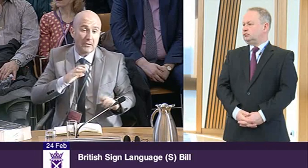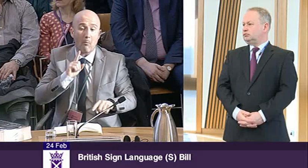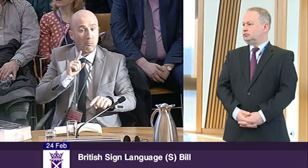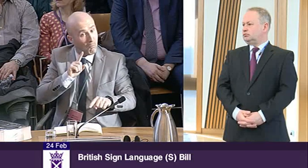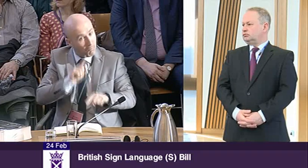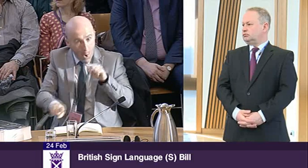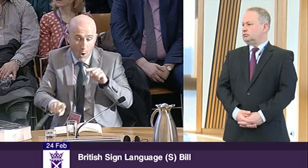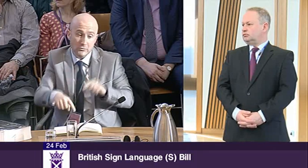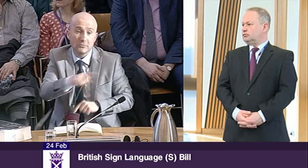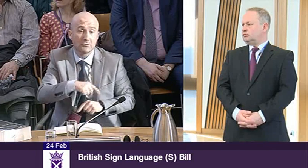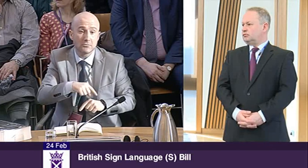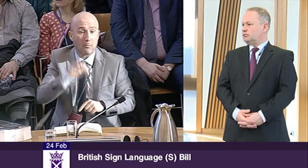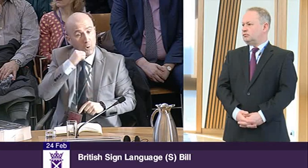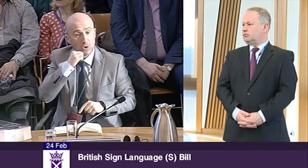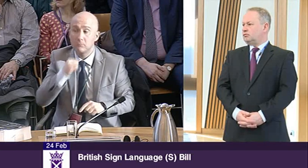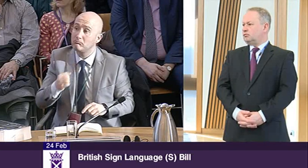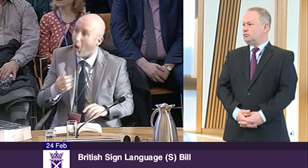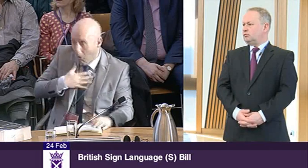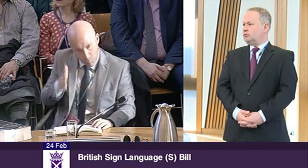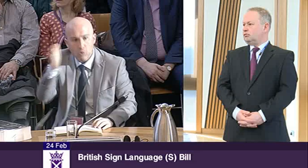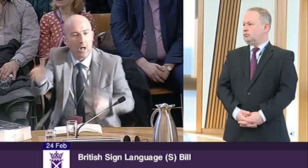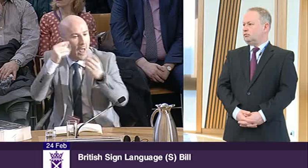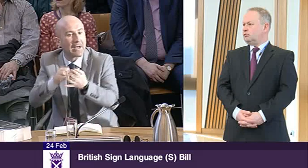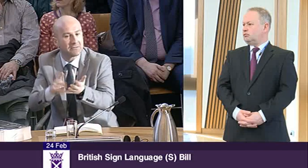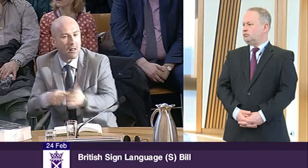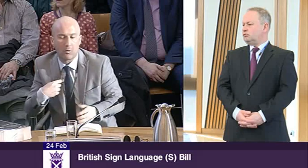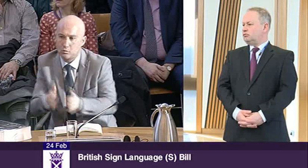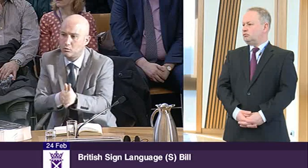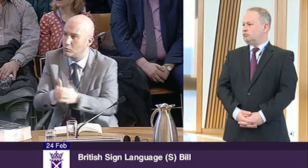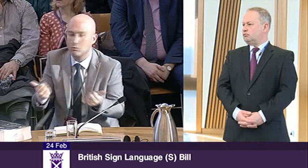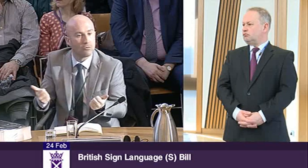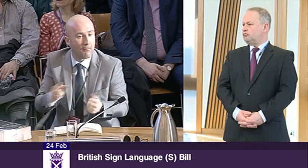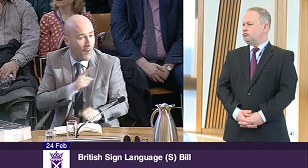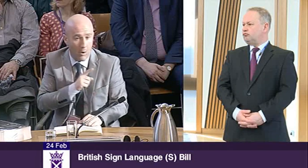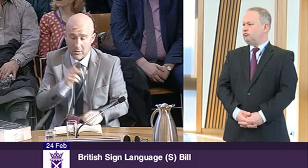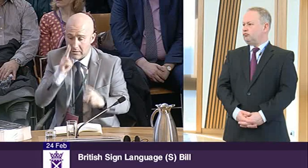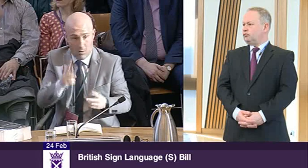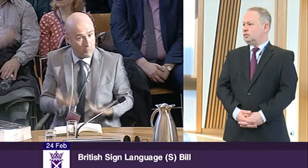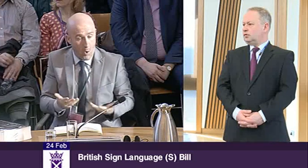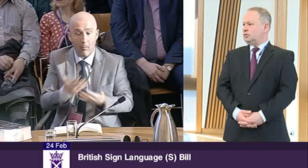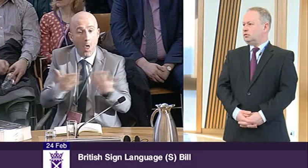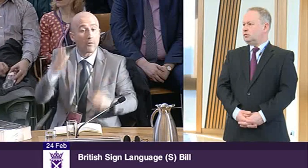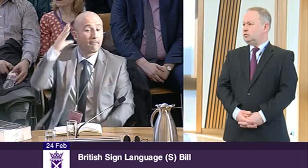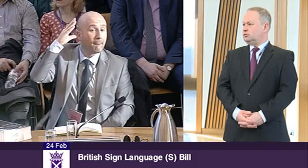BSL if it was available to them. I am confident that many more people would access BSL tuition